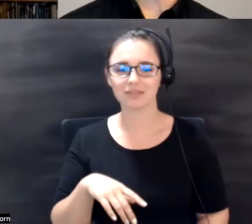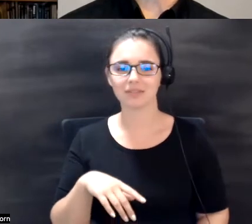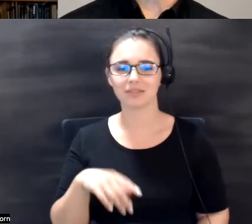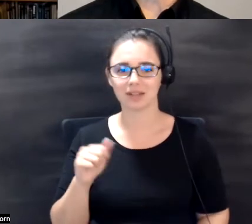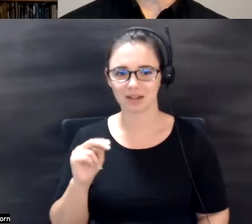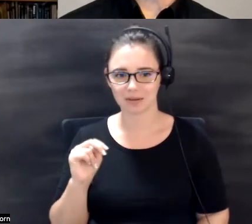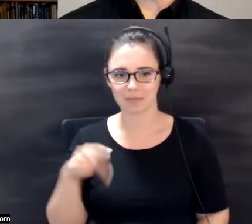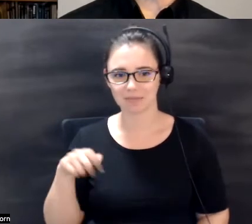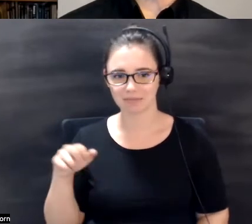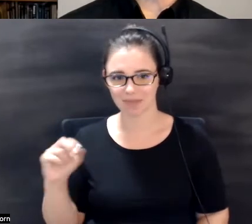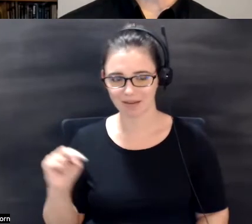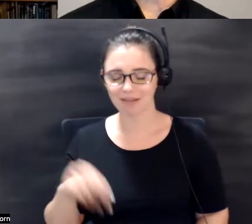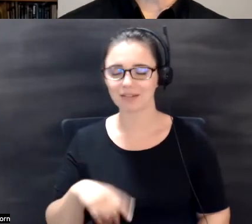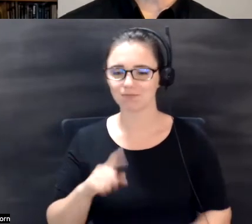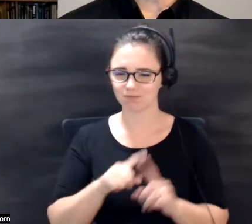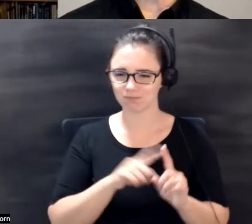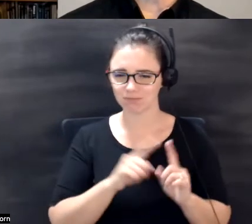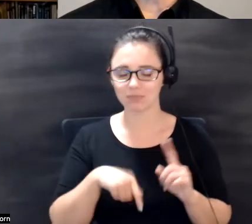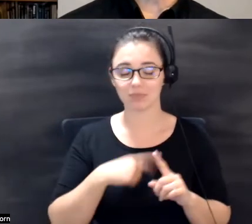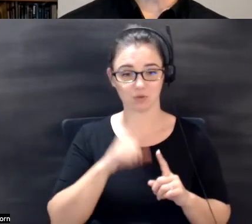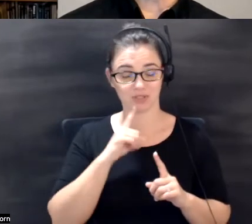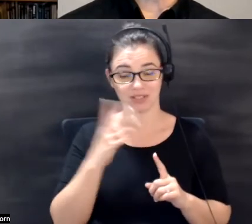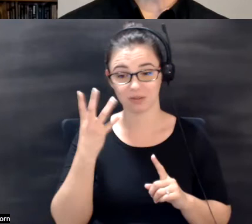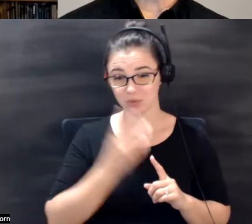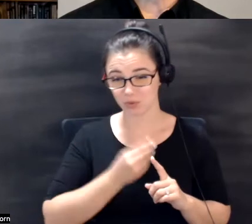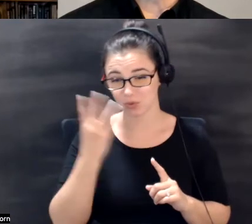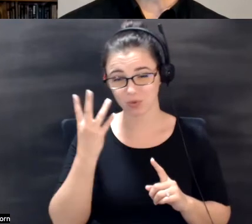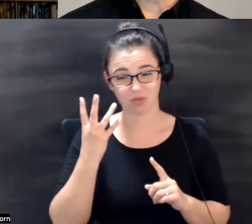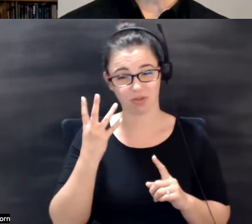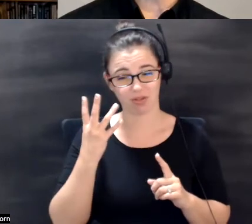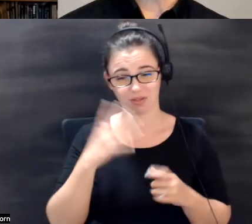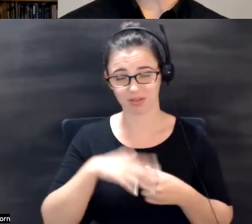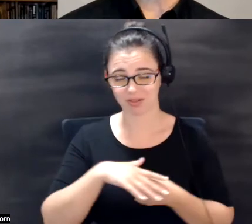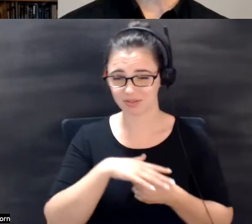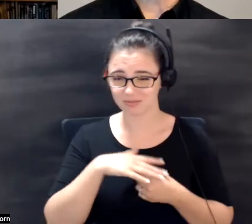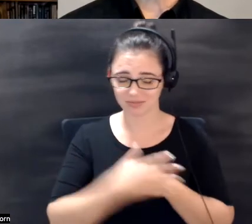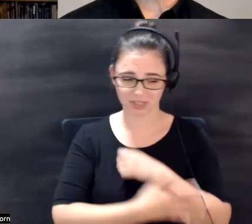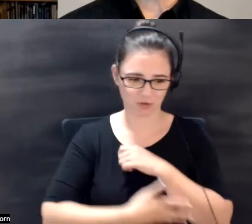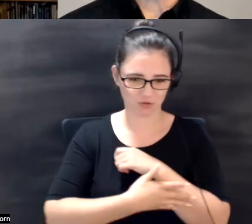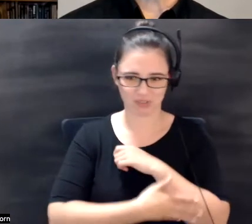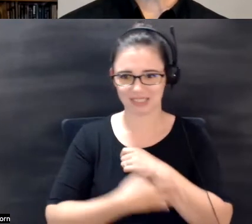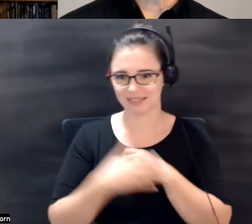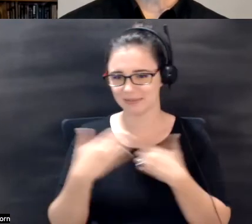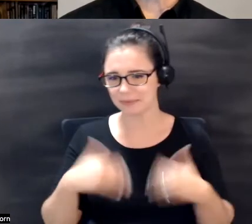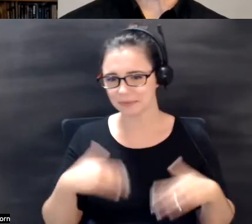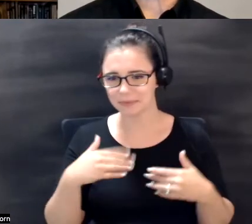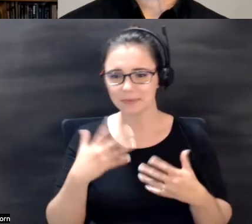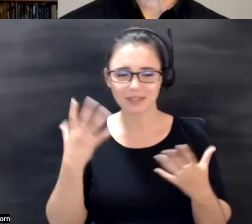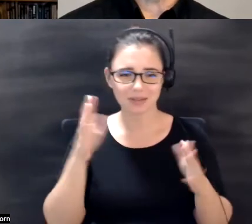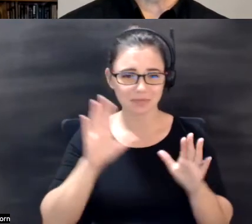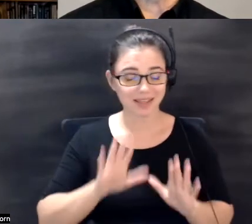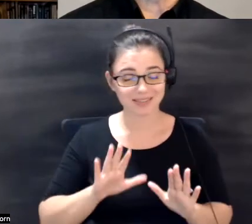But it was such a beautiful, beautiful country, uh, amazing, lovely, people. And it was,